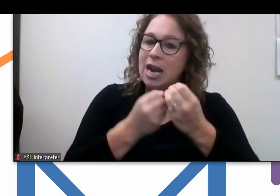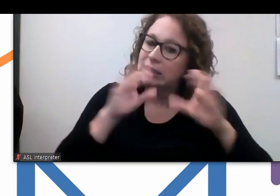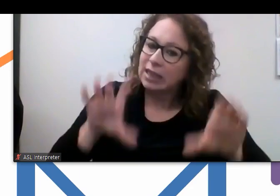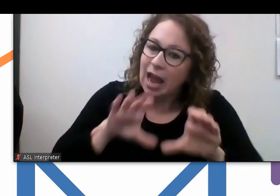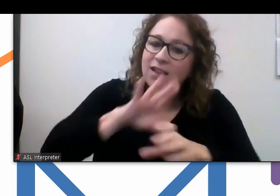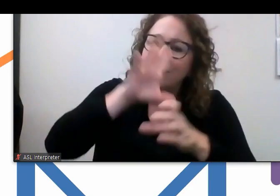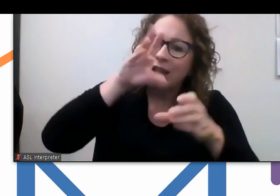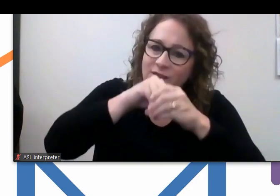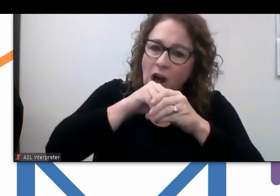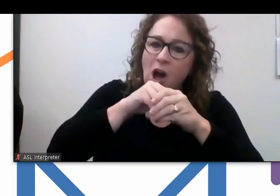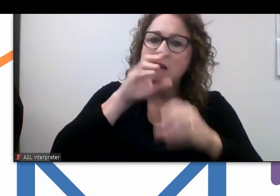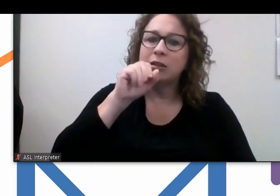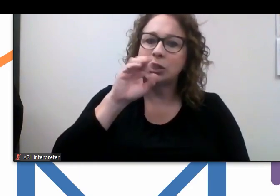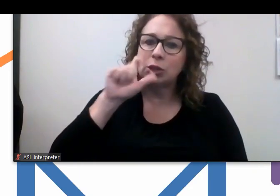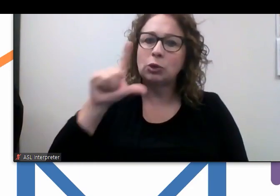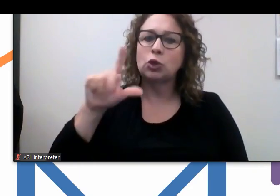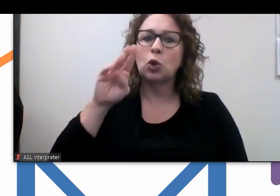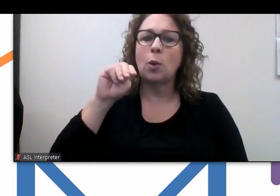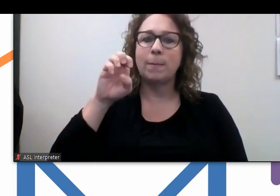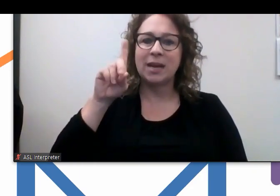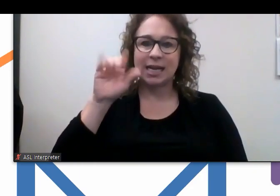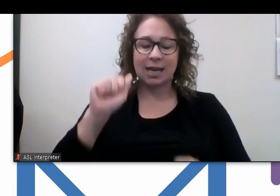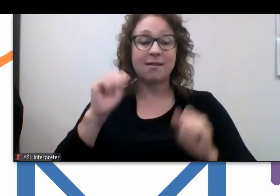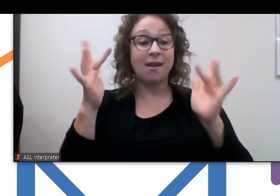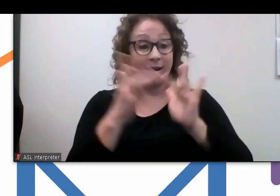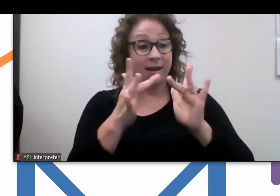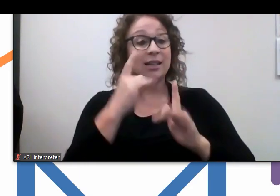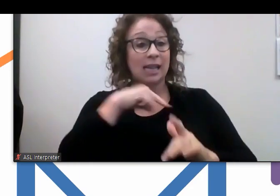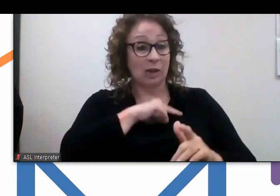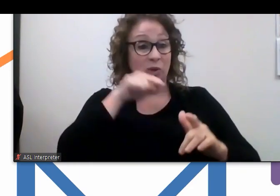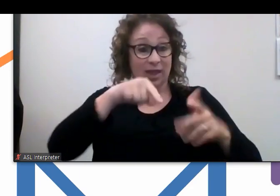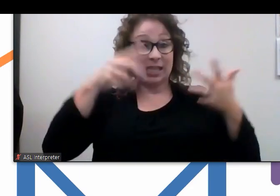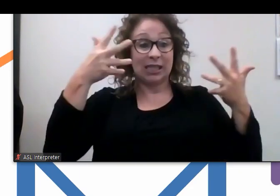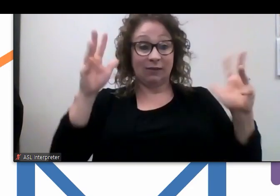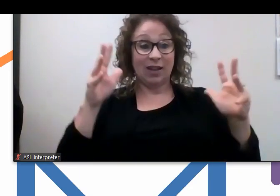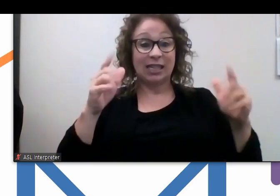So these are ways you can reach us after this is over. Slide.